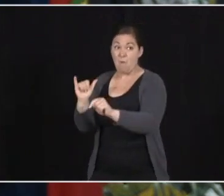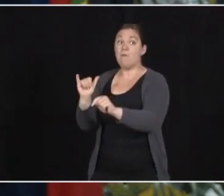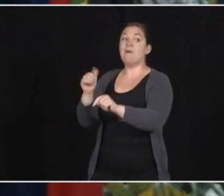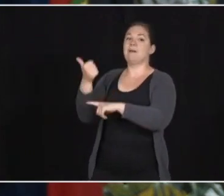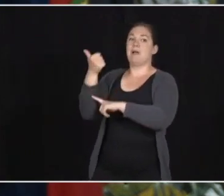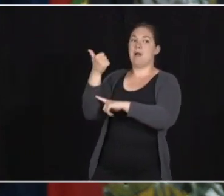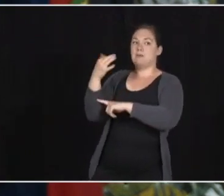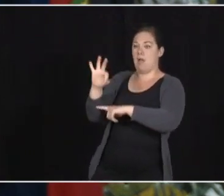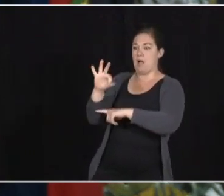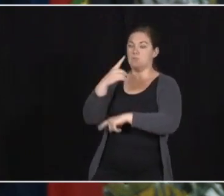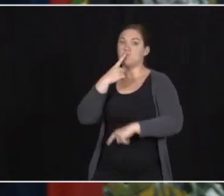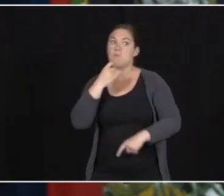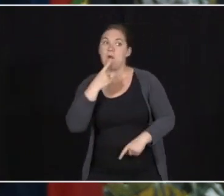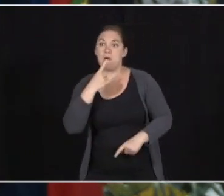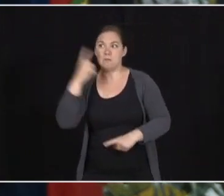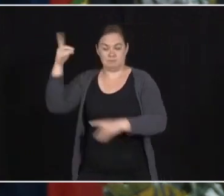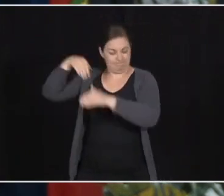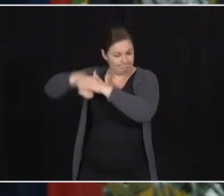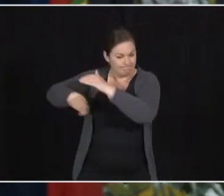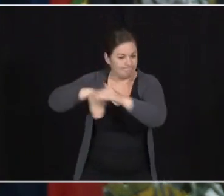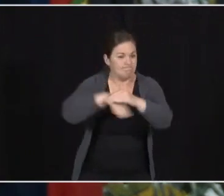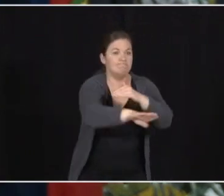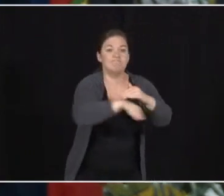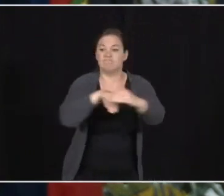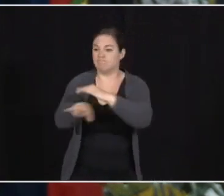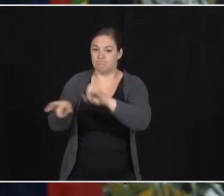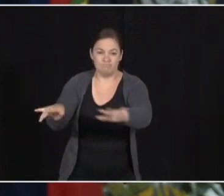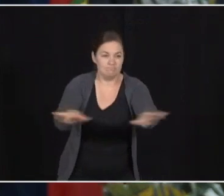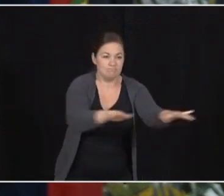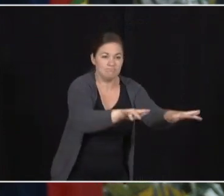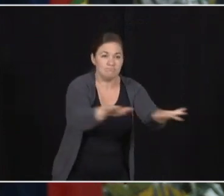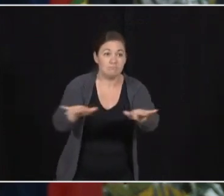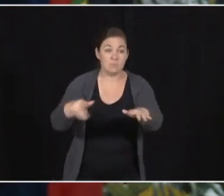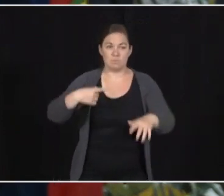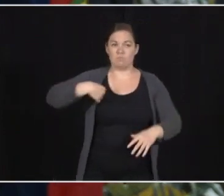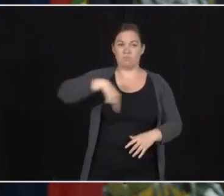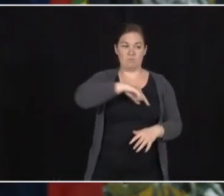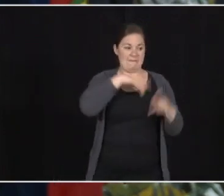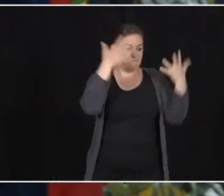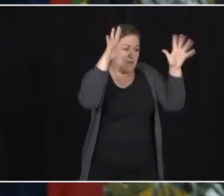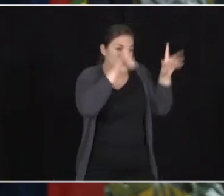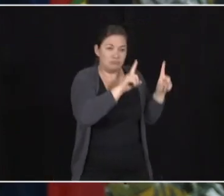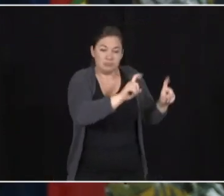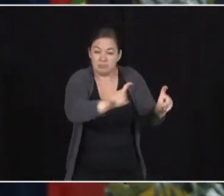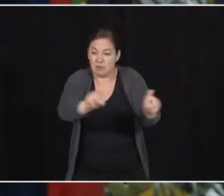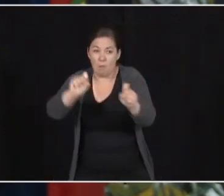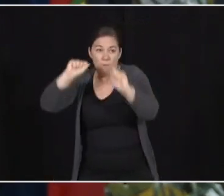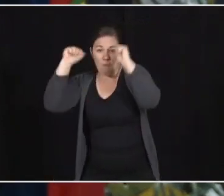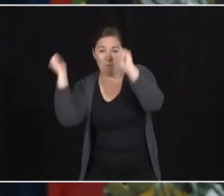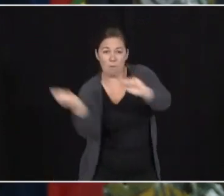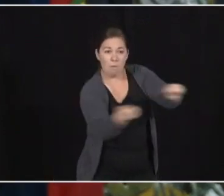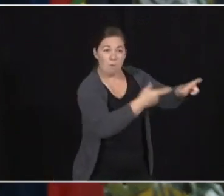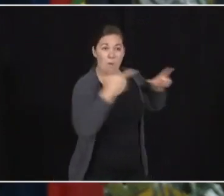already underway. The number of COVID-19 positive tests in long-term care homes decreased